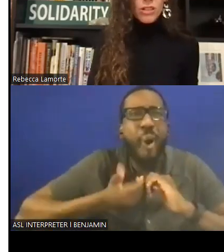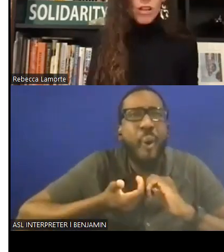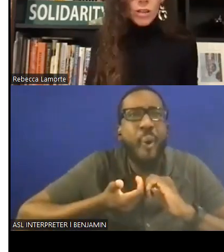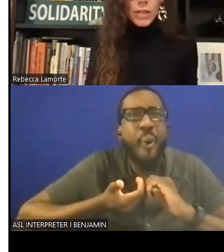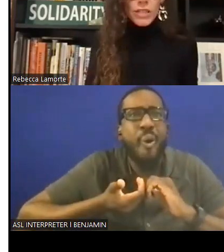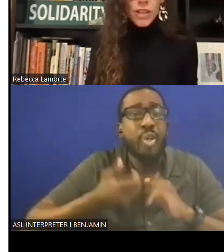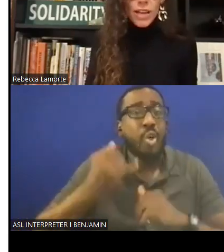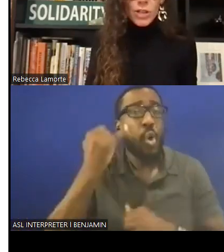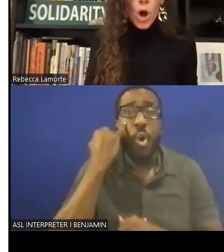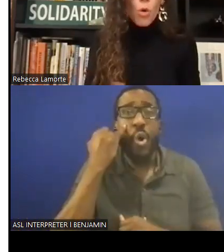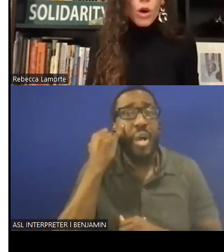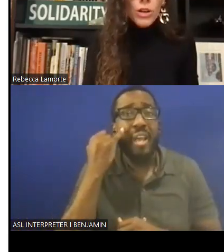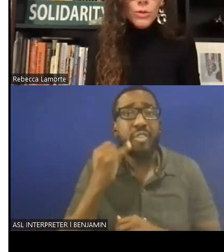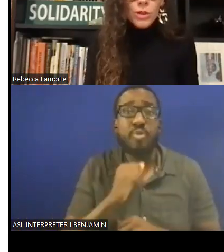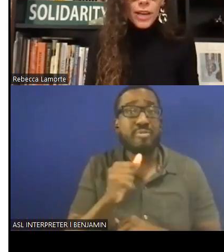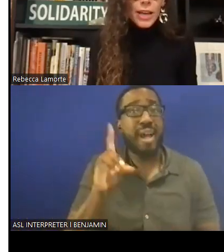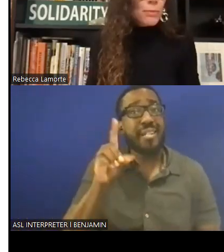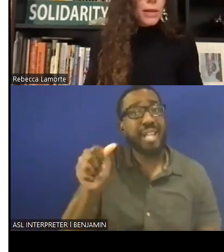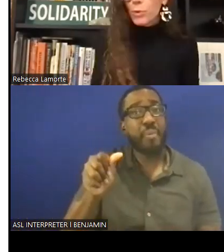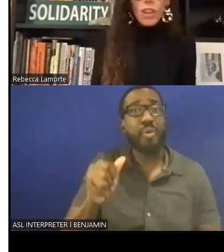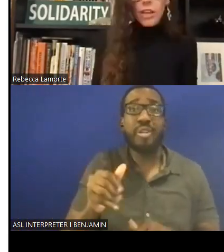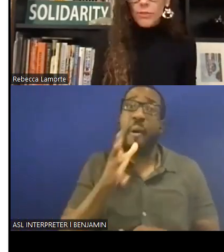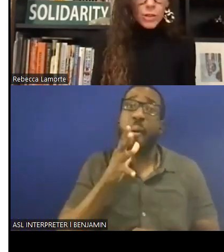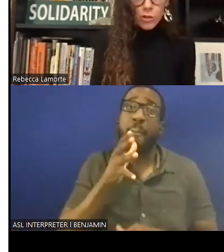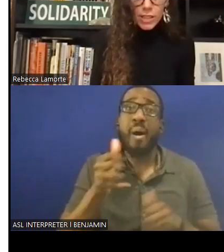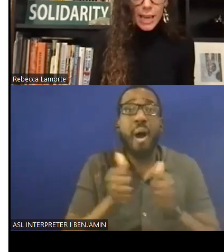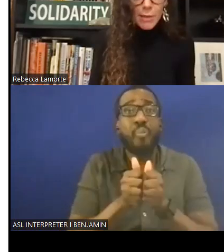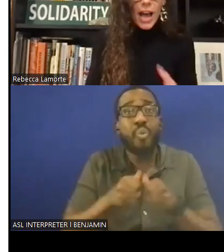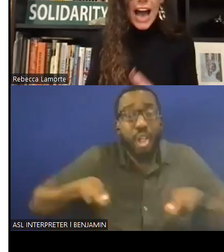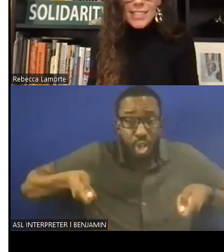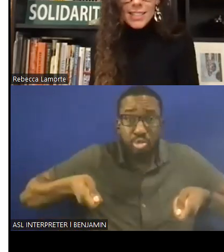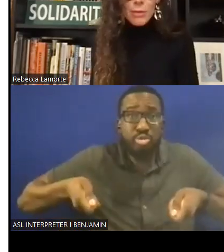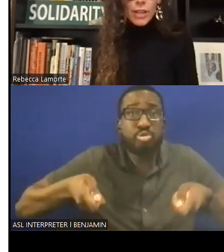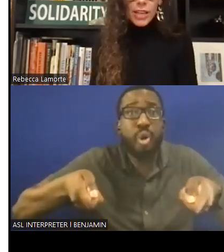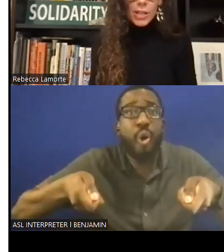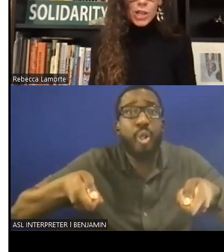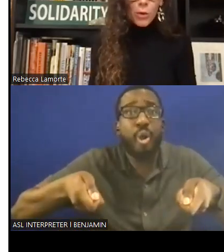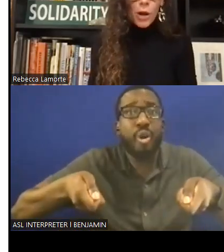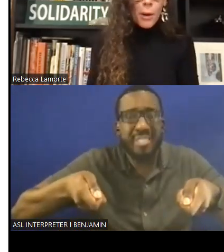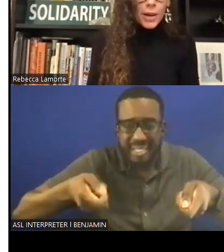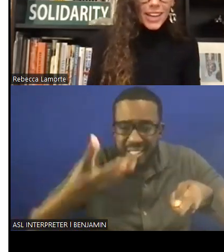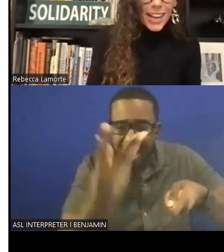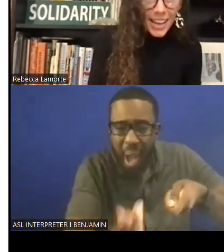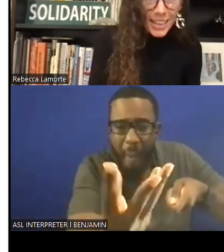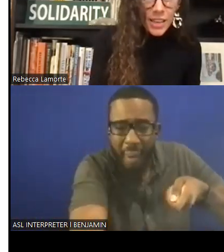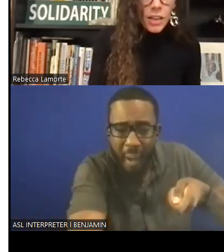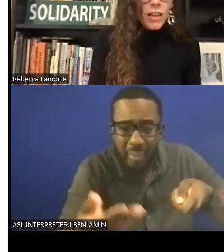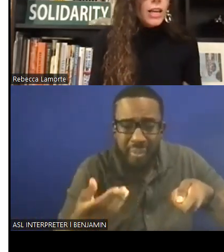or a large piece of luggage, what are you doing? And people wouldn't think of our streetscape as a disability issue, but it is.